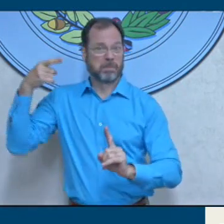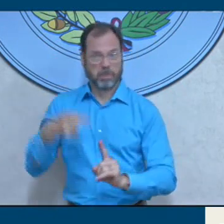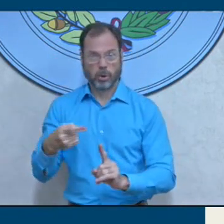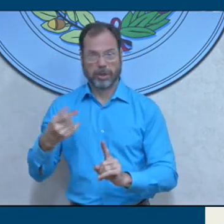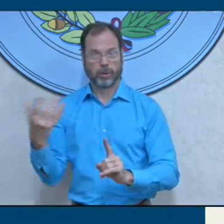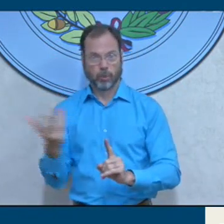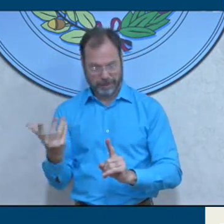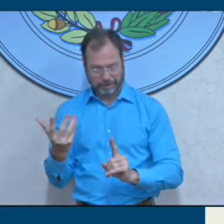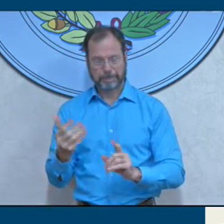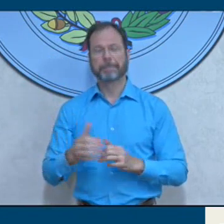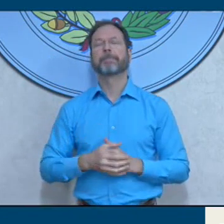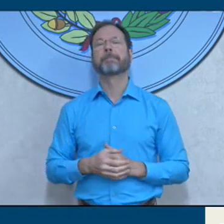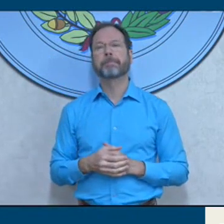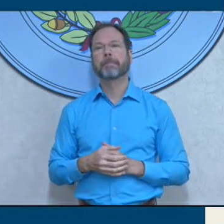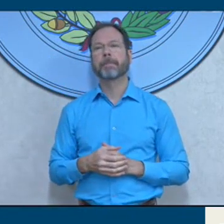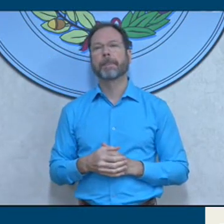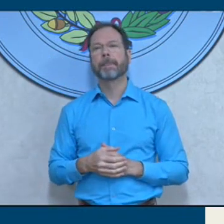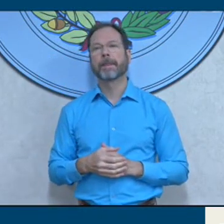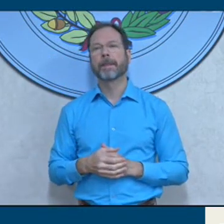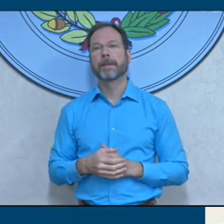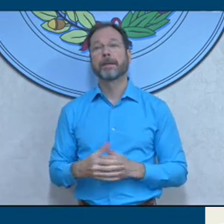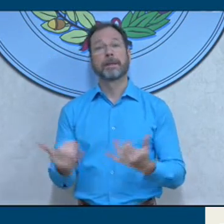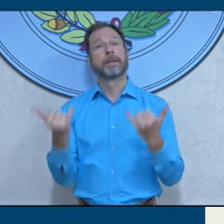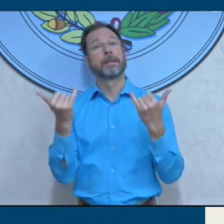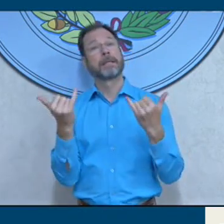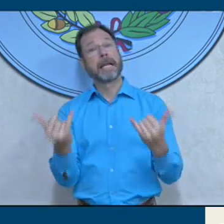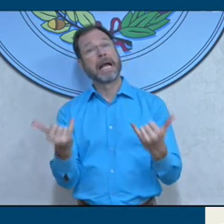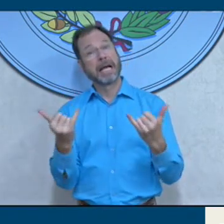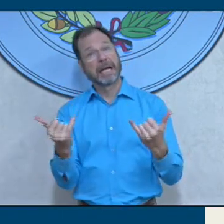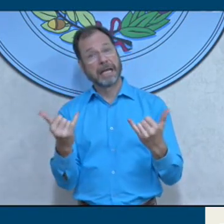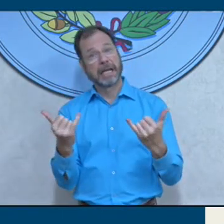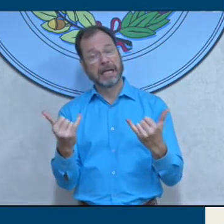SIMPLY NOT SAFE TO DO SO AT THIS TIME. THE LAST POINT I